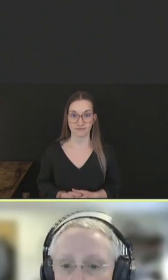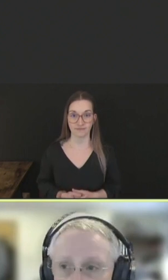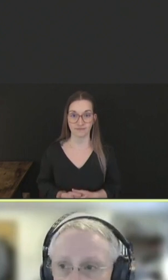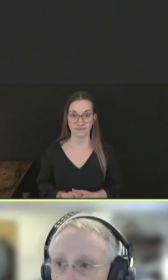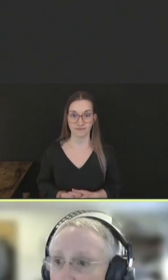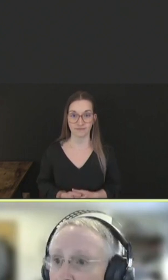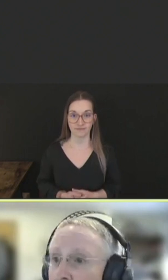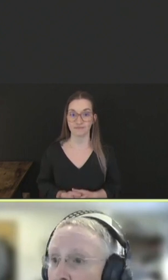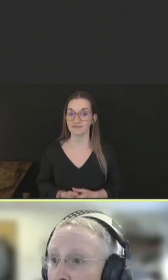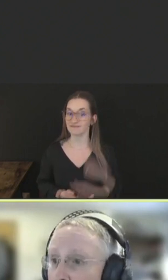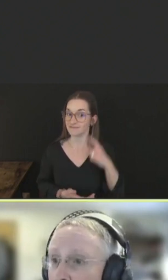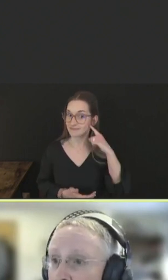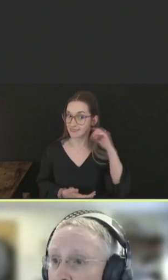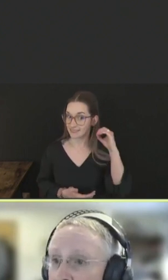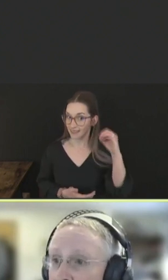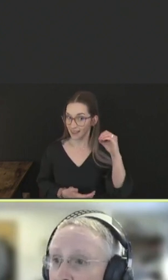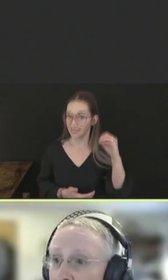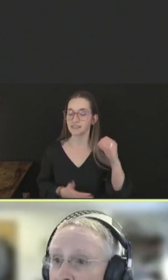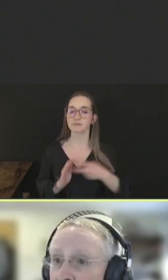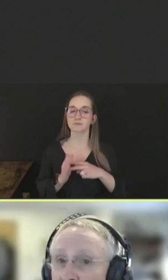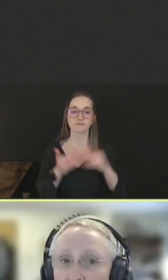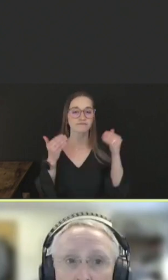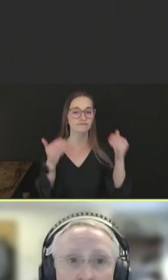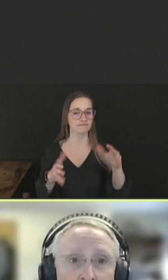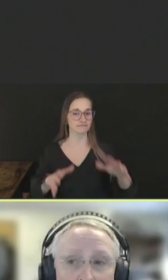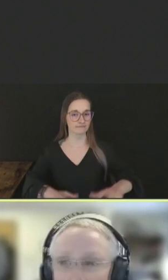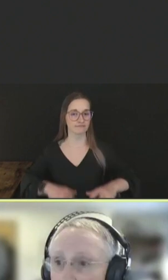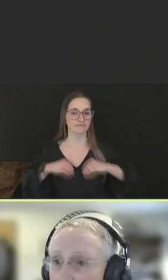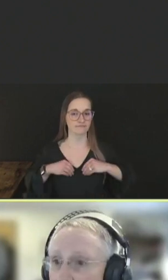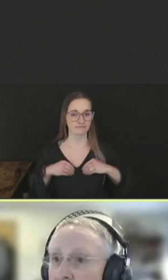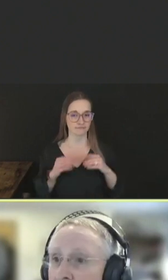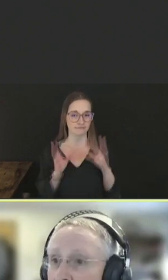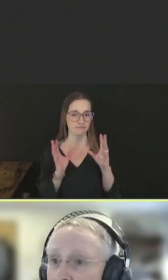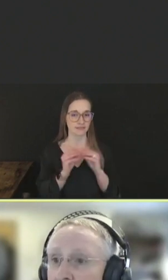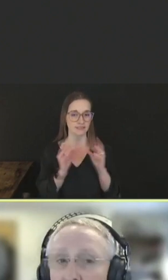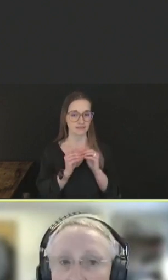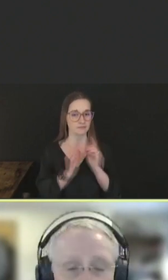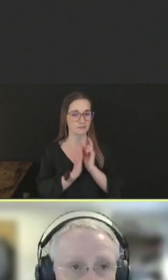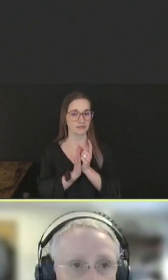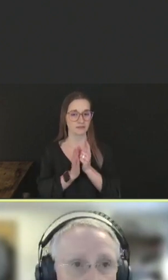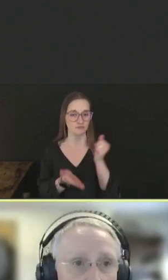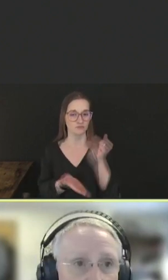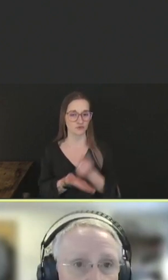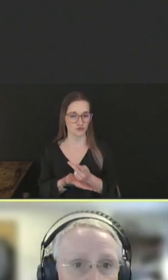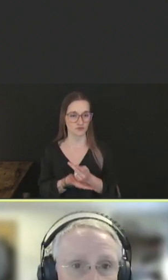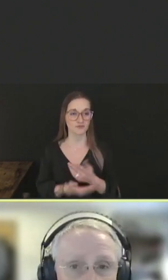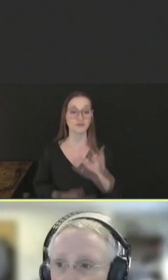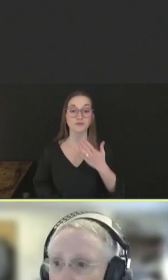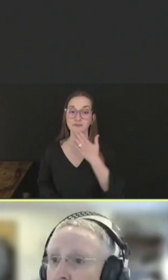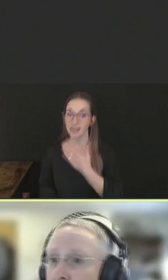Hearing none, we will take these minutes as approved by acclimation. Thank you all for reviewing them,